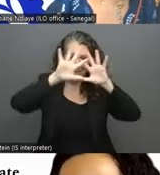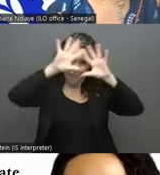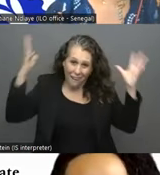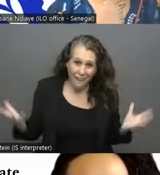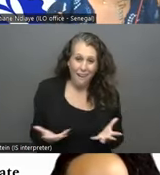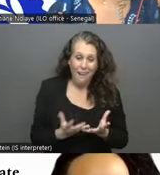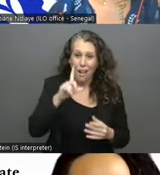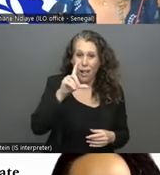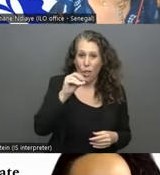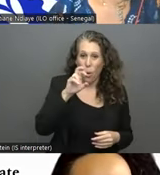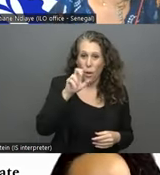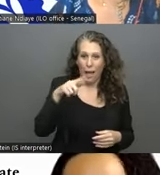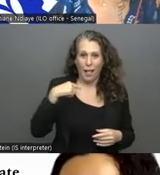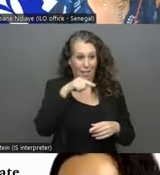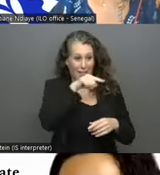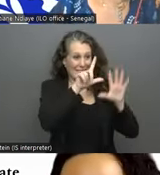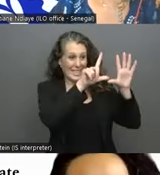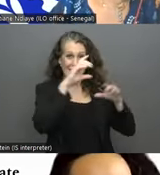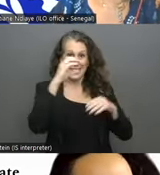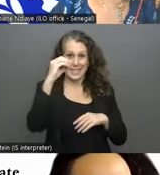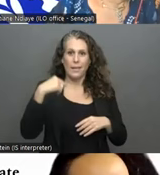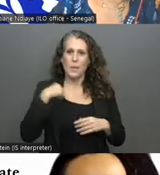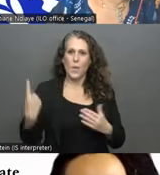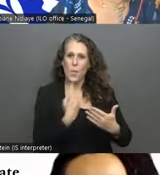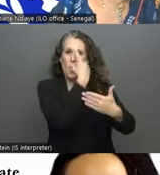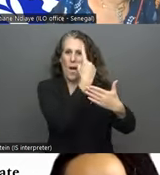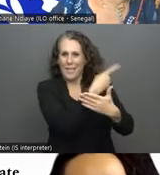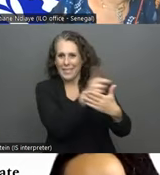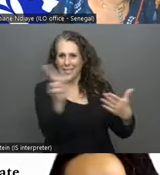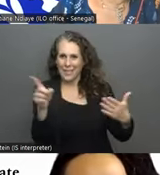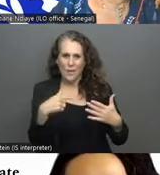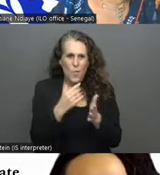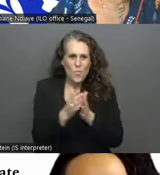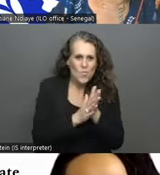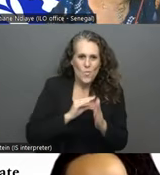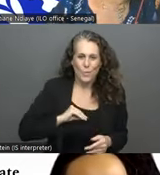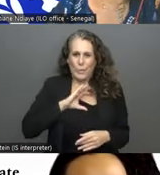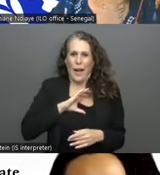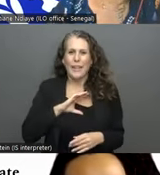and a very proud task and project project roll, and I've got a presentation that I'm